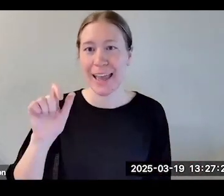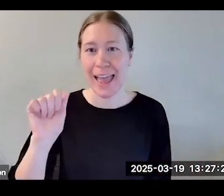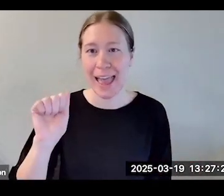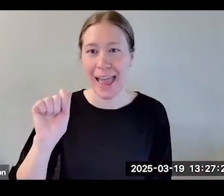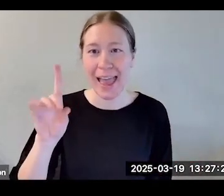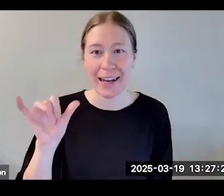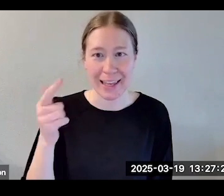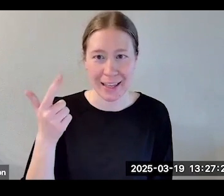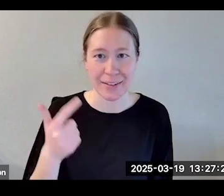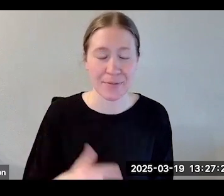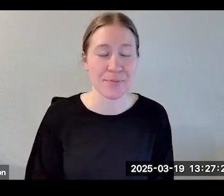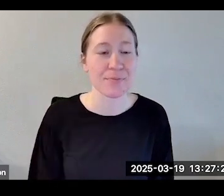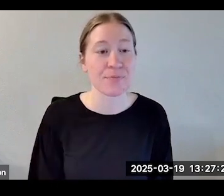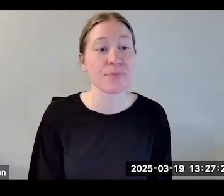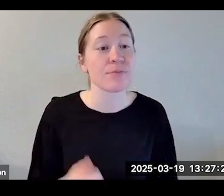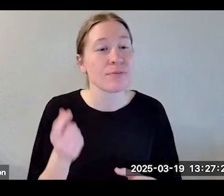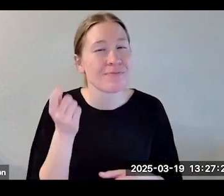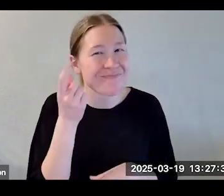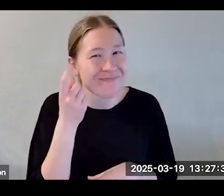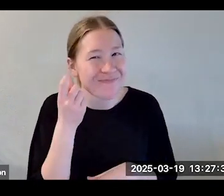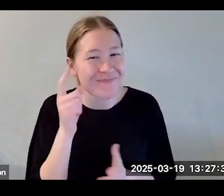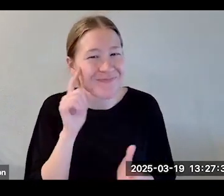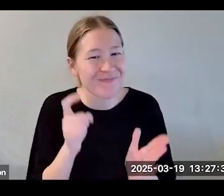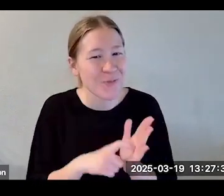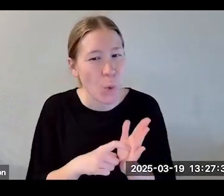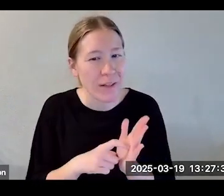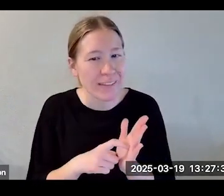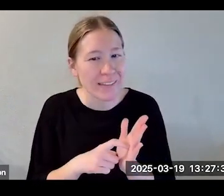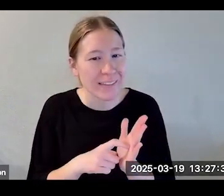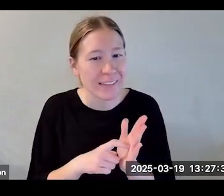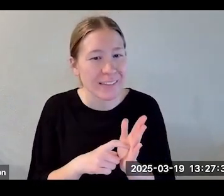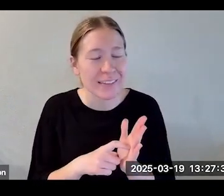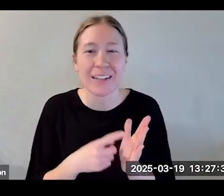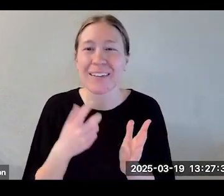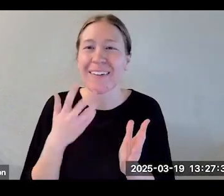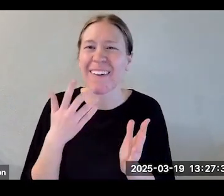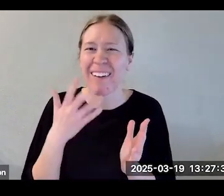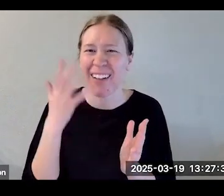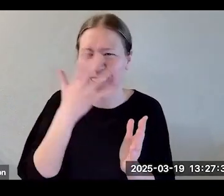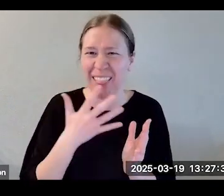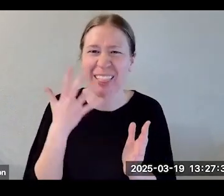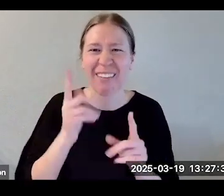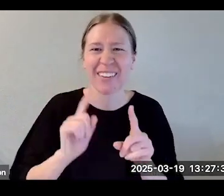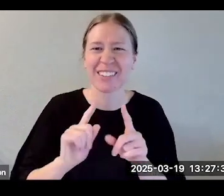But one thing that happened was it changed what my heading looked like, and I did not really want to do that.